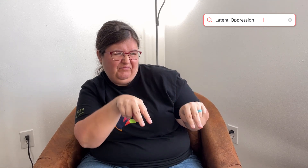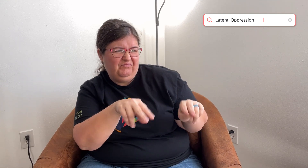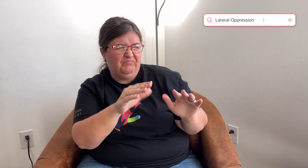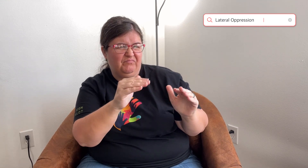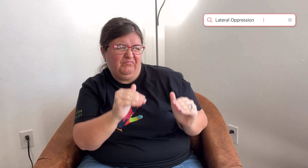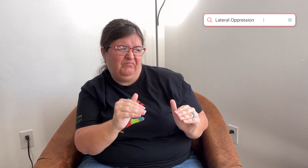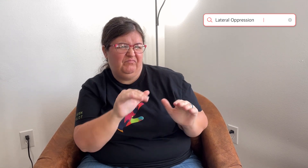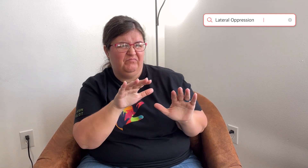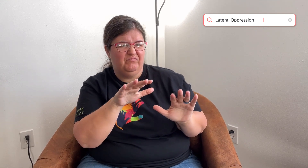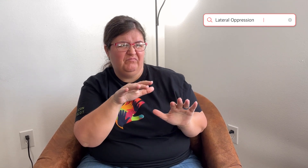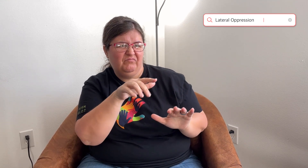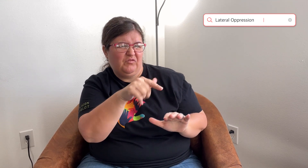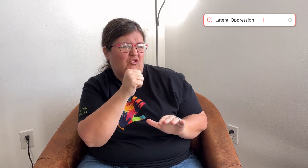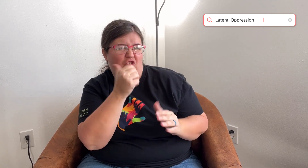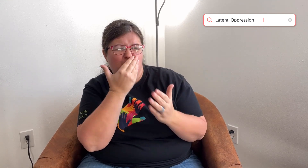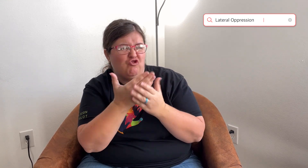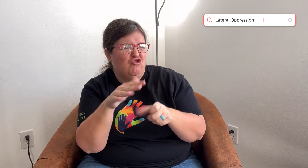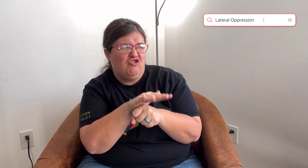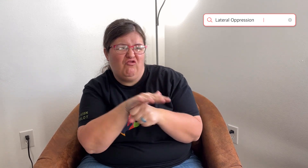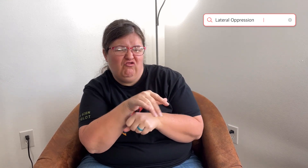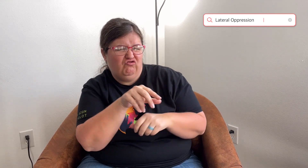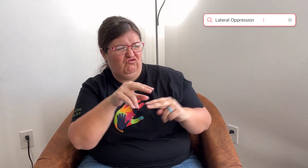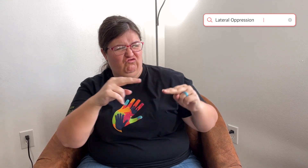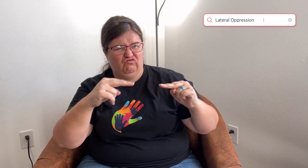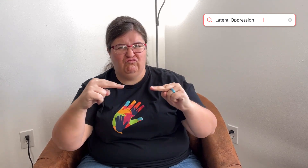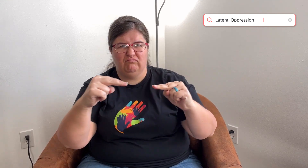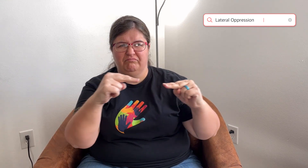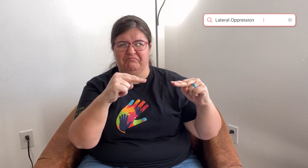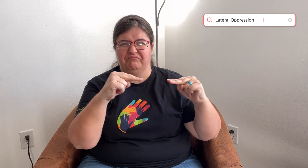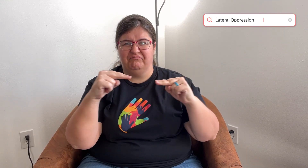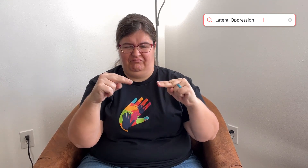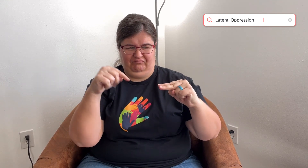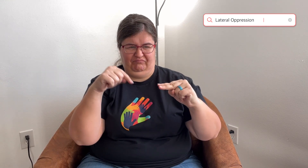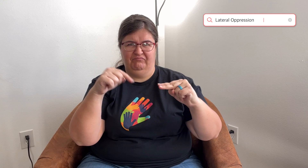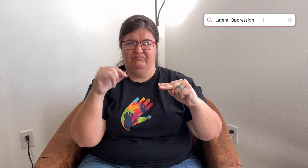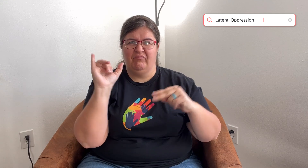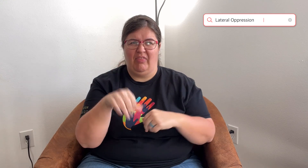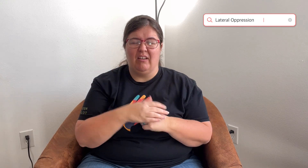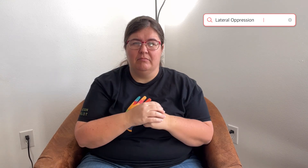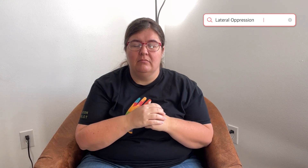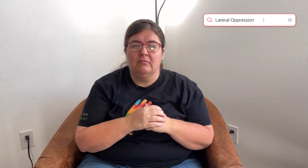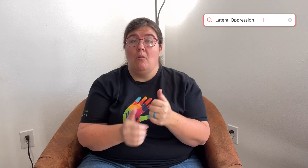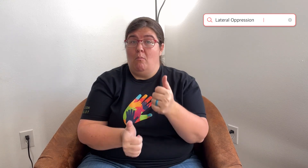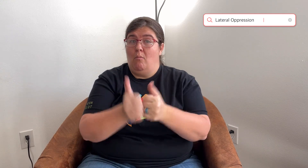they look down on each other, they put down each other "you're not good enough". Their hostility is horizontal.